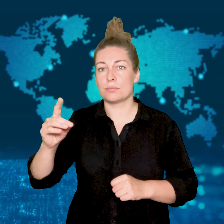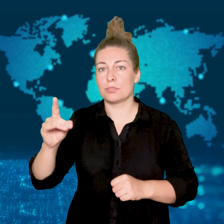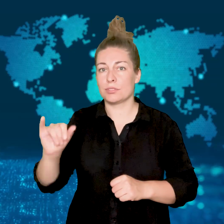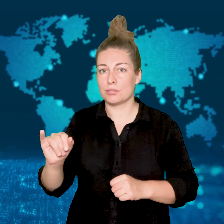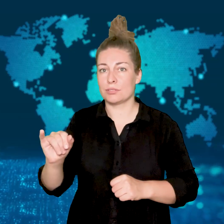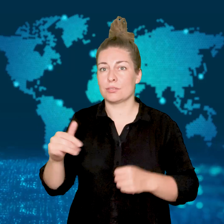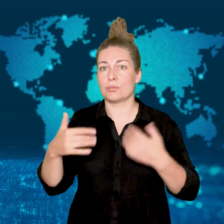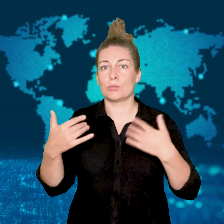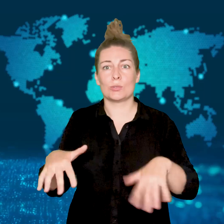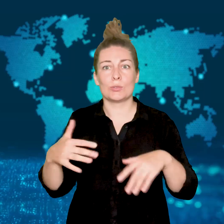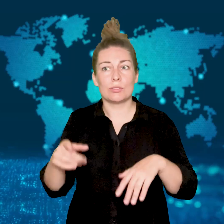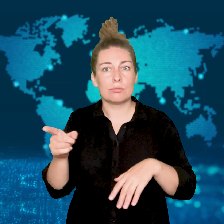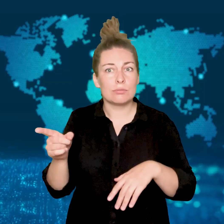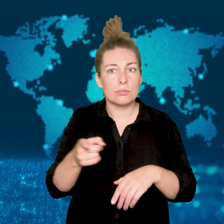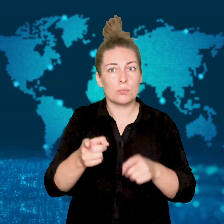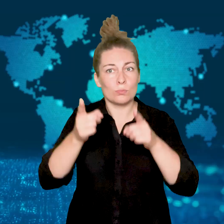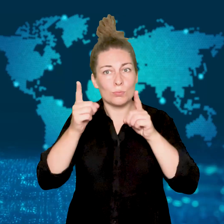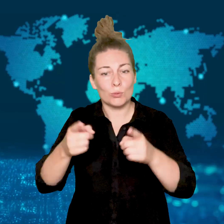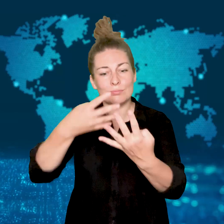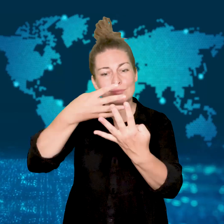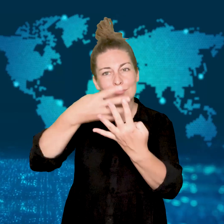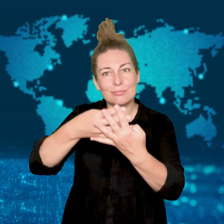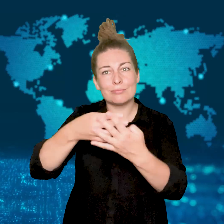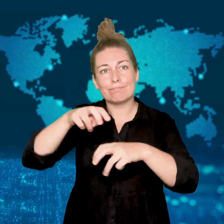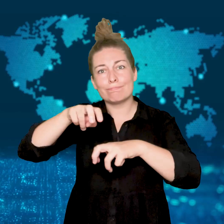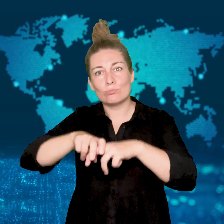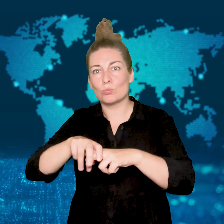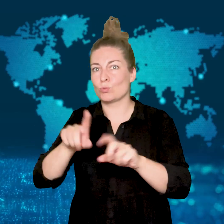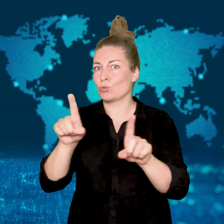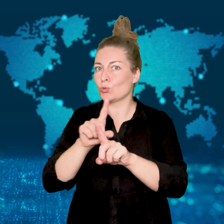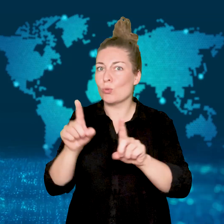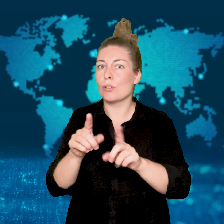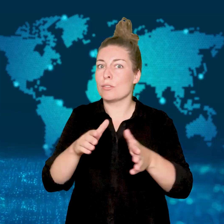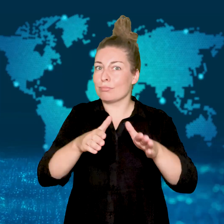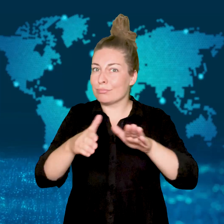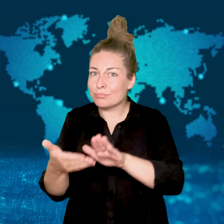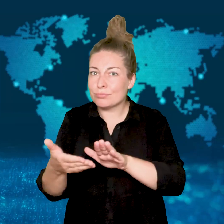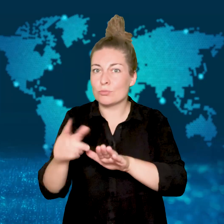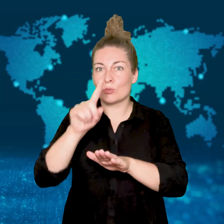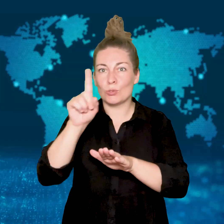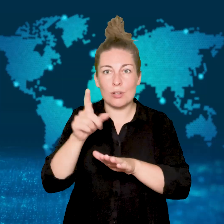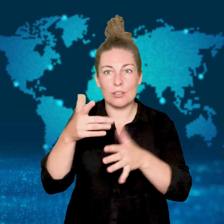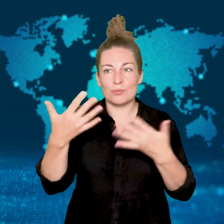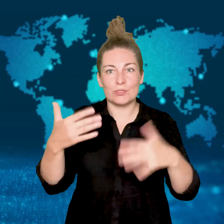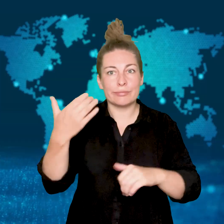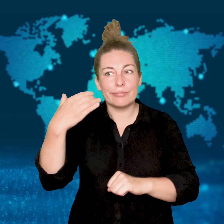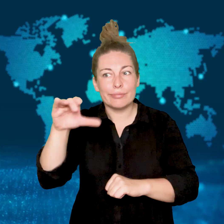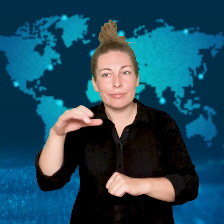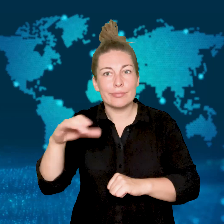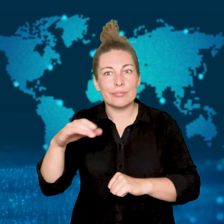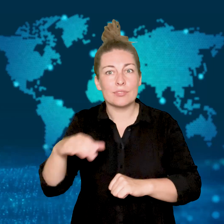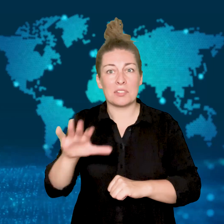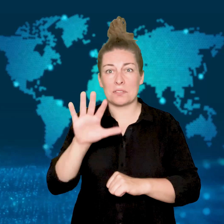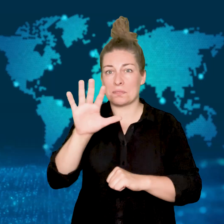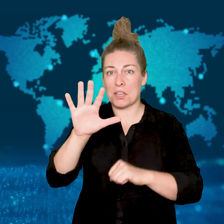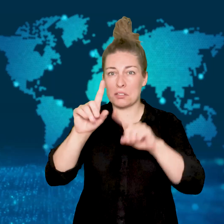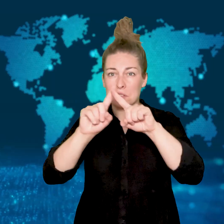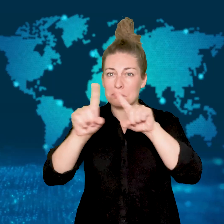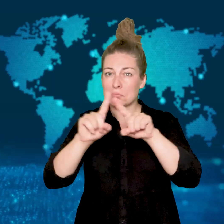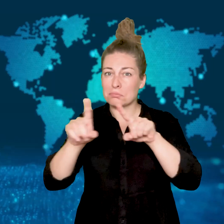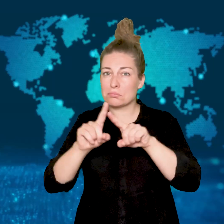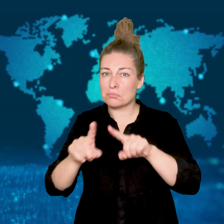death for his five tweets that criticized corruption